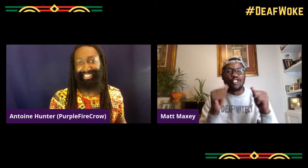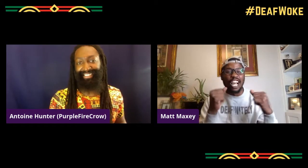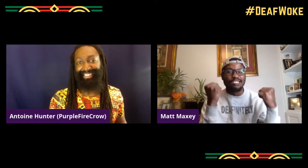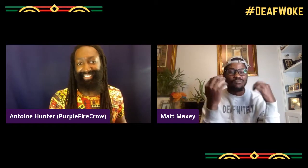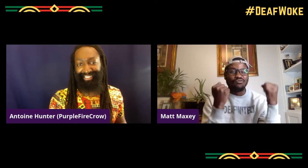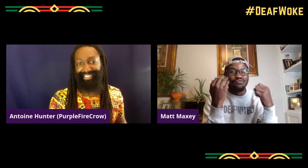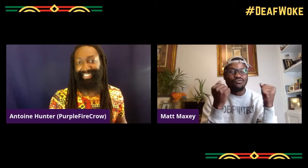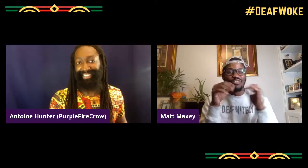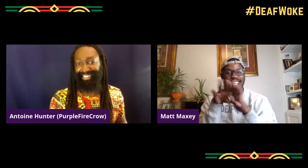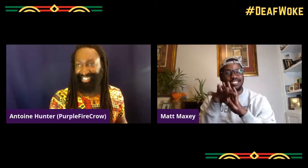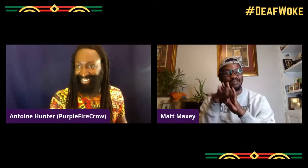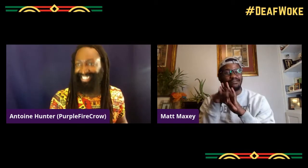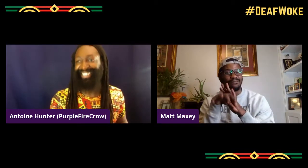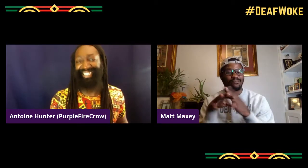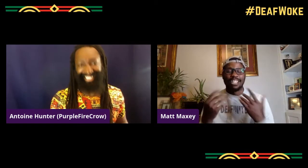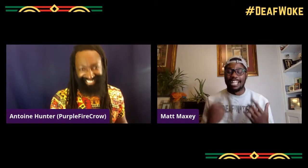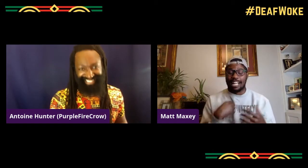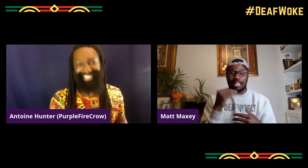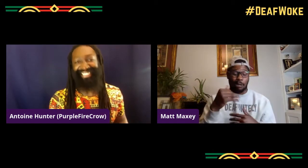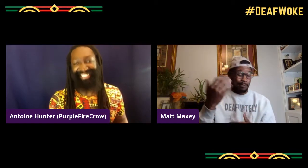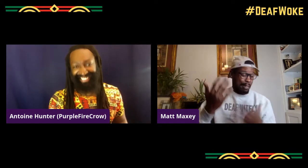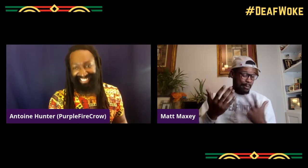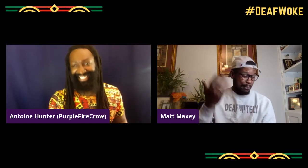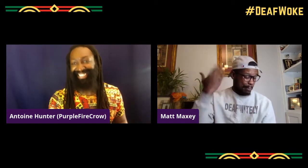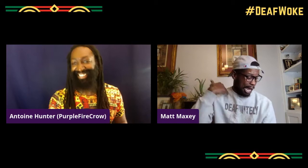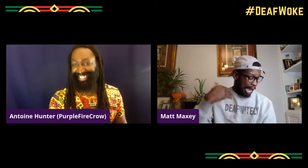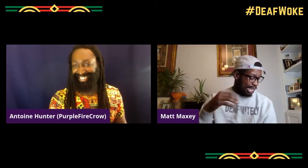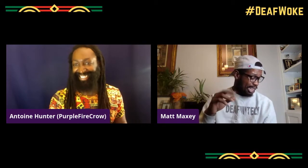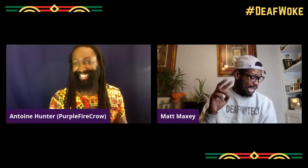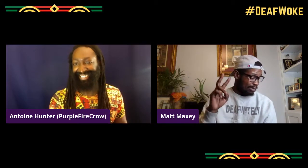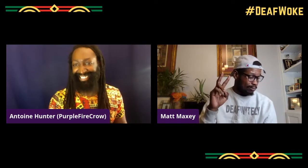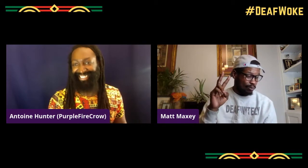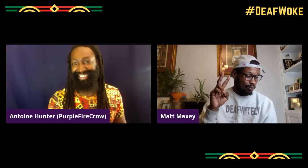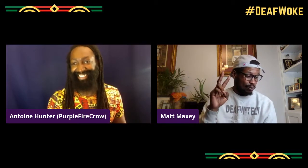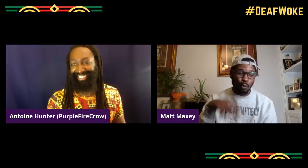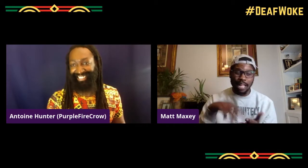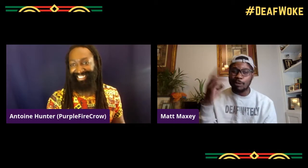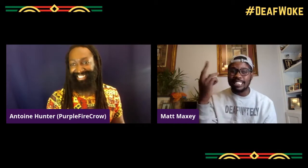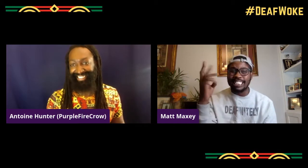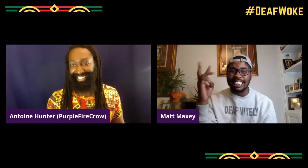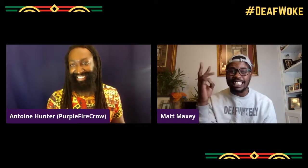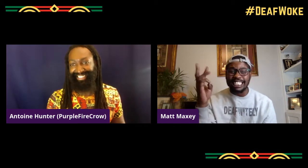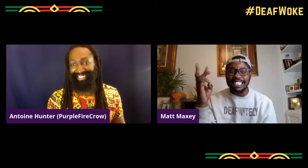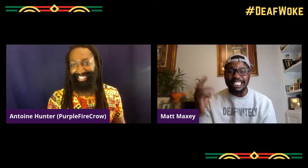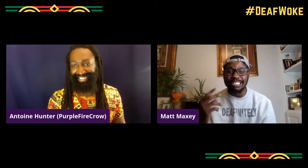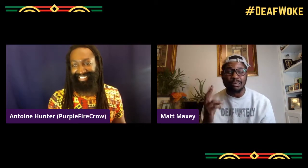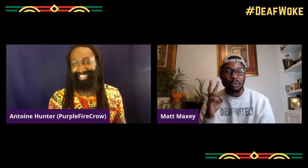I think that was when I first started, when I first tried to record myself, maybe back in